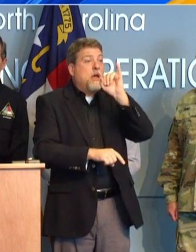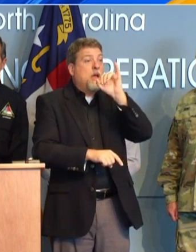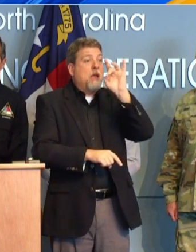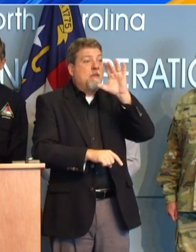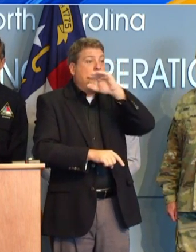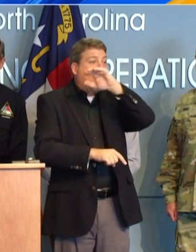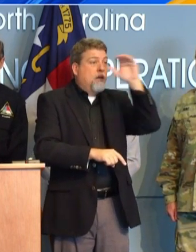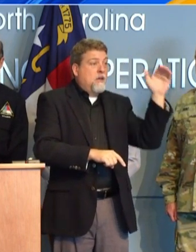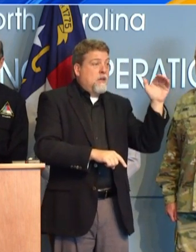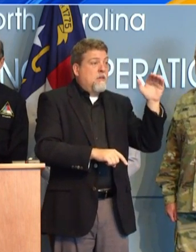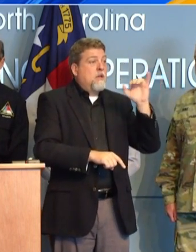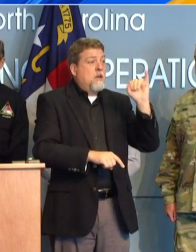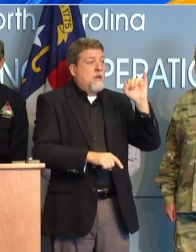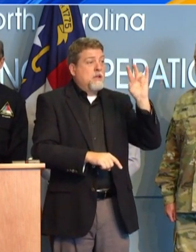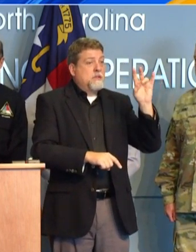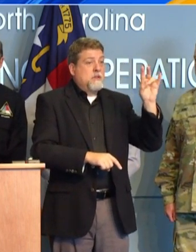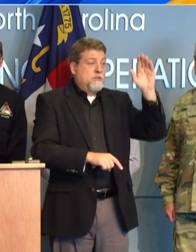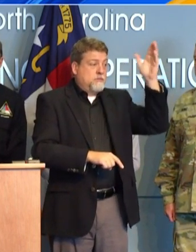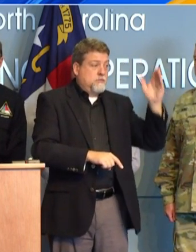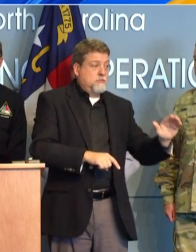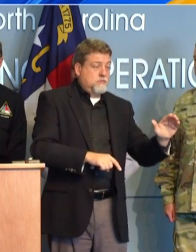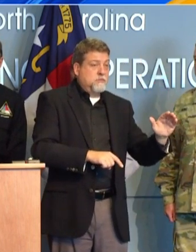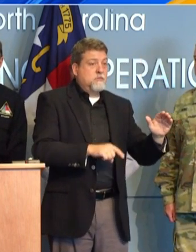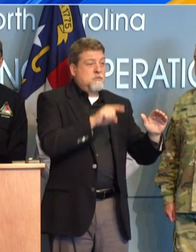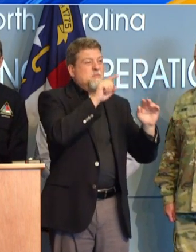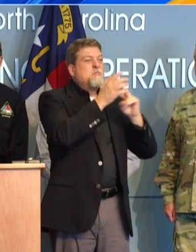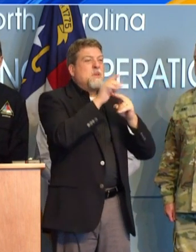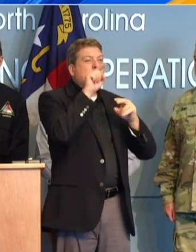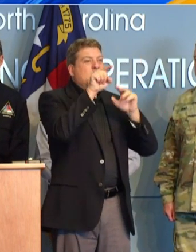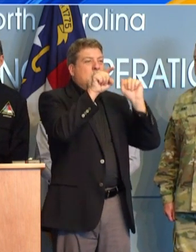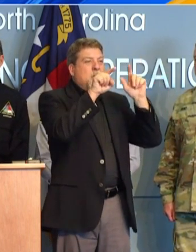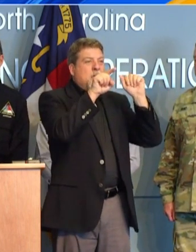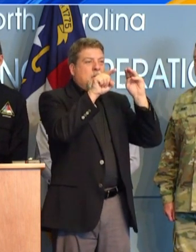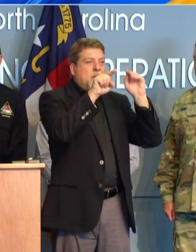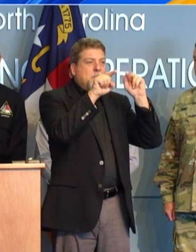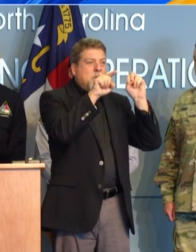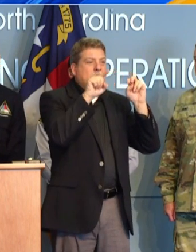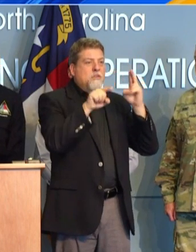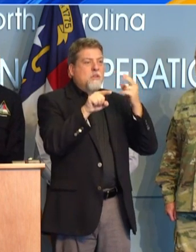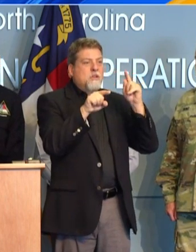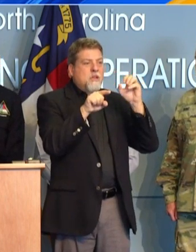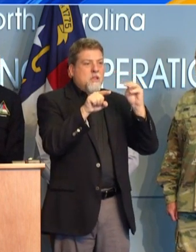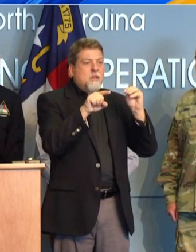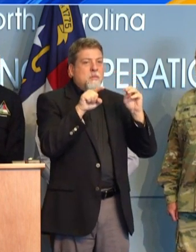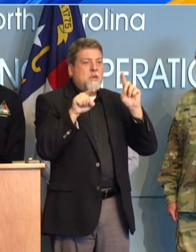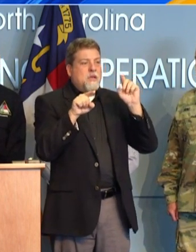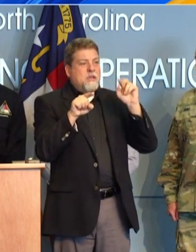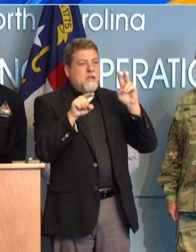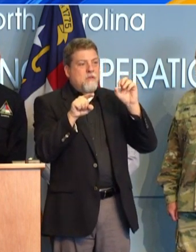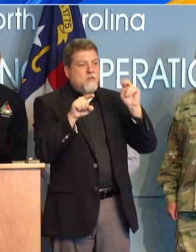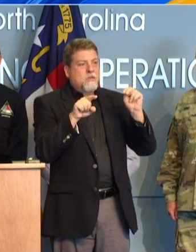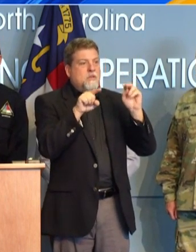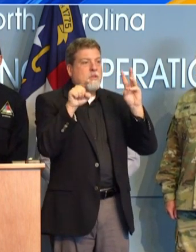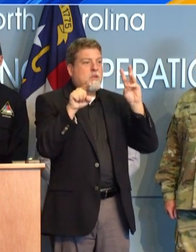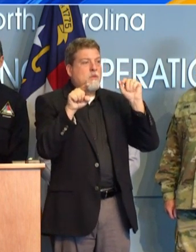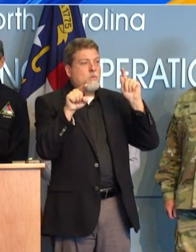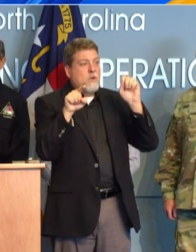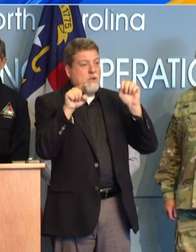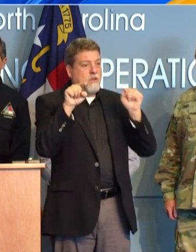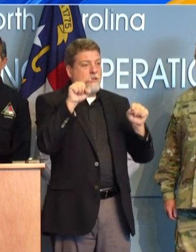EAST TO WEST. AREAS SOUTH OF 85 AND EAST OF I- 77 AND WEST OF I-95 INCLUDE